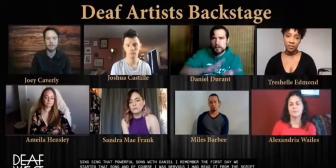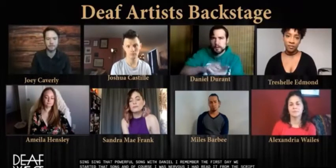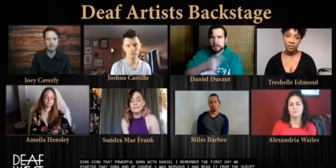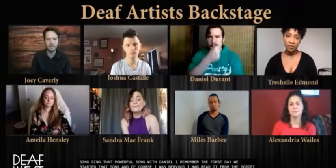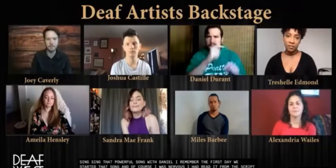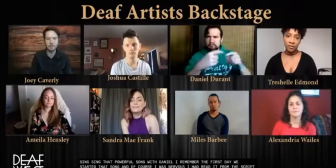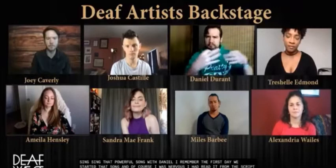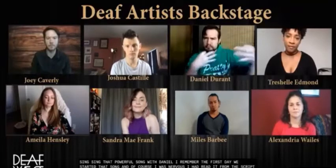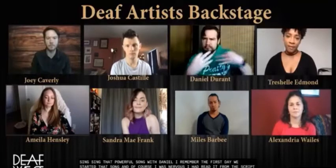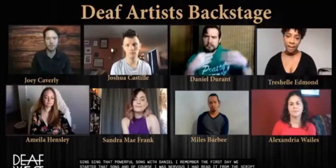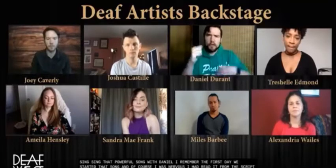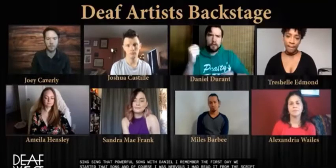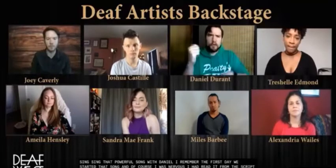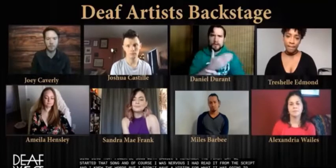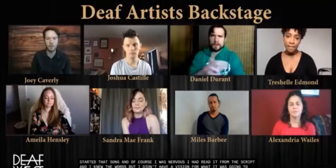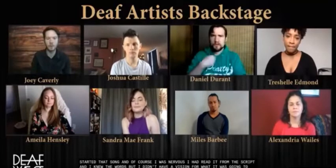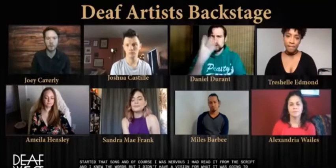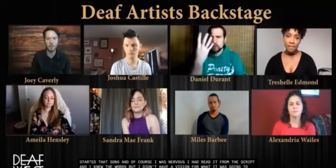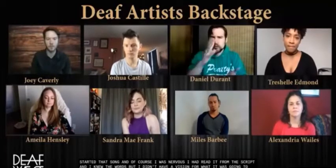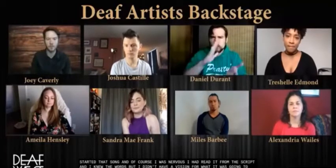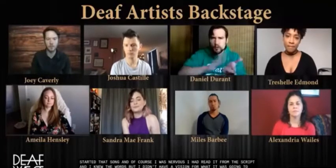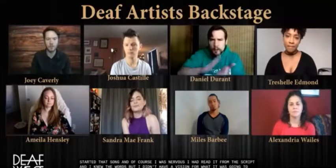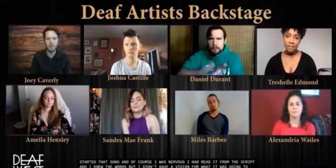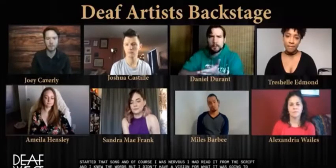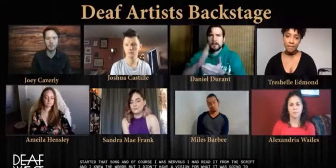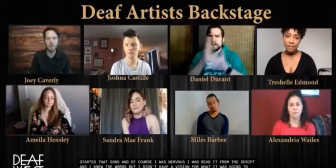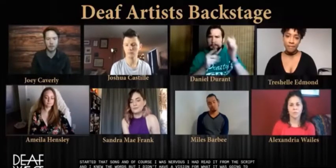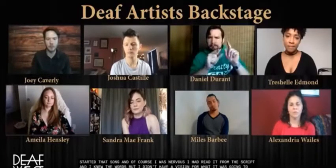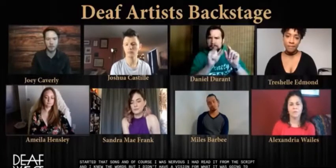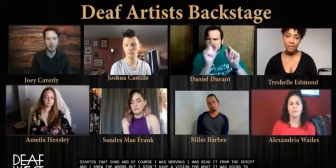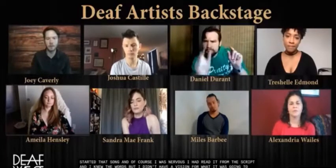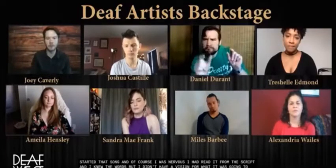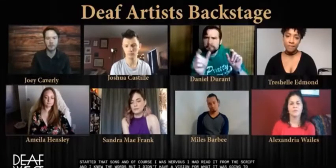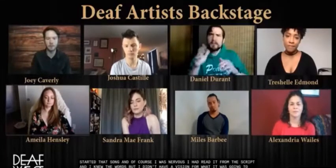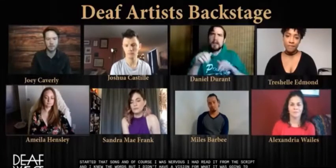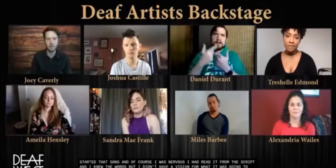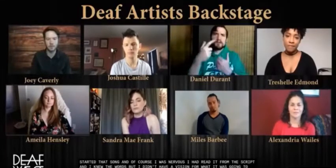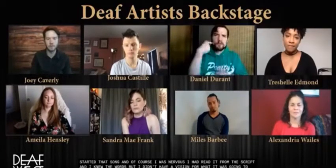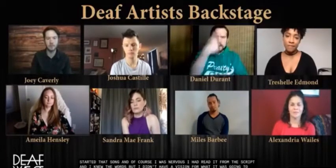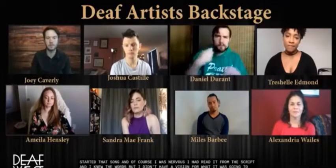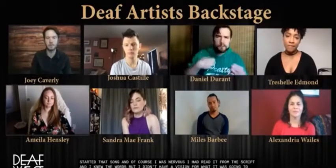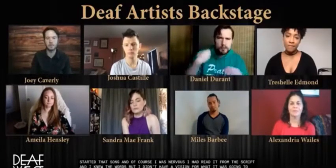So, I worked with her very hard on the rhythm and the beats of the music and she worked